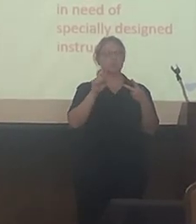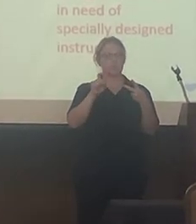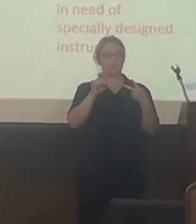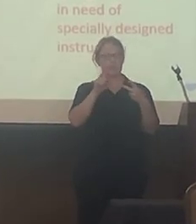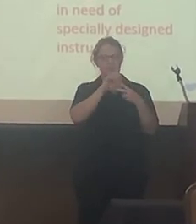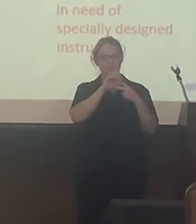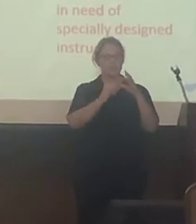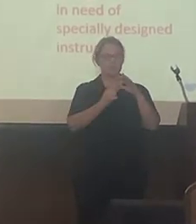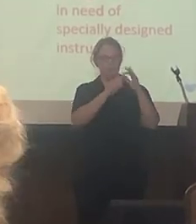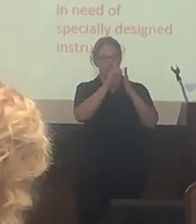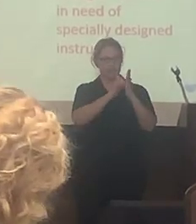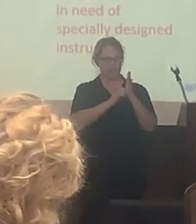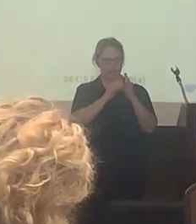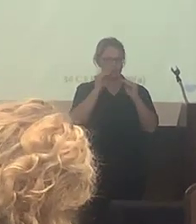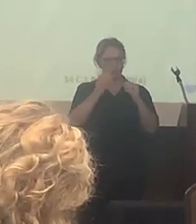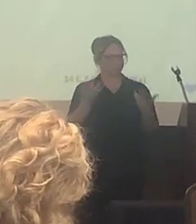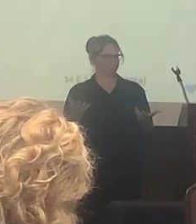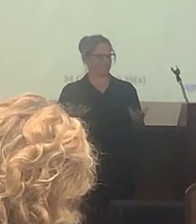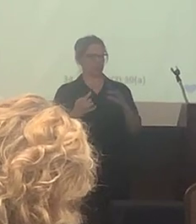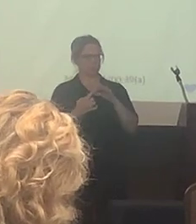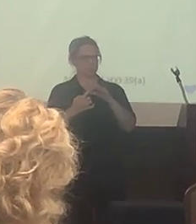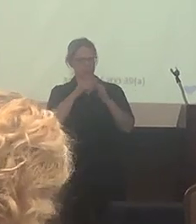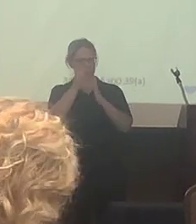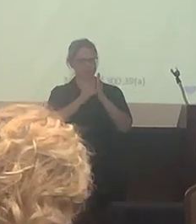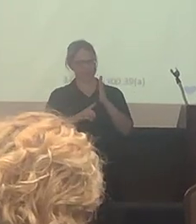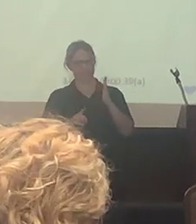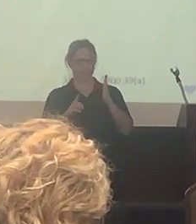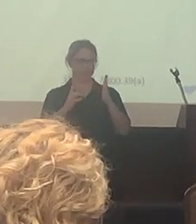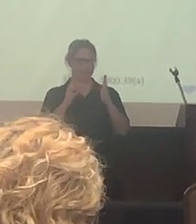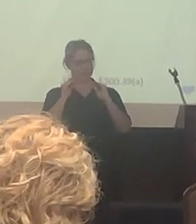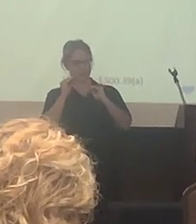what is special design instruction that sounds like really cool it sounds like i am the queen